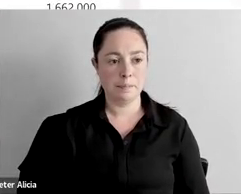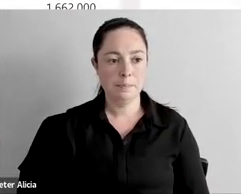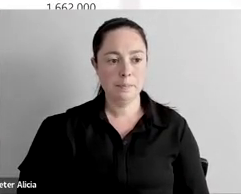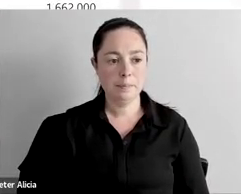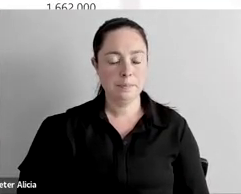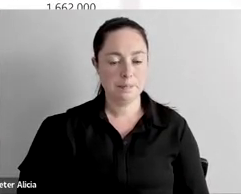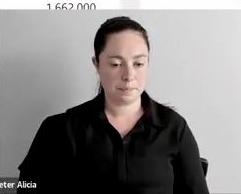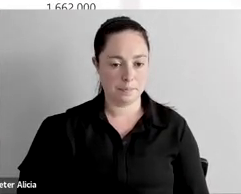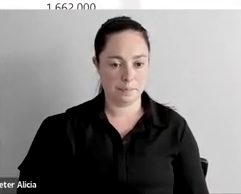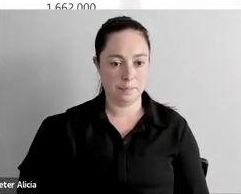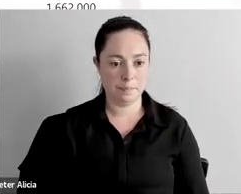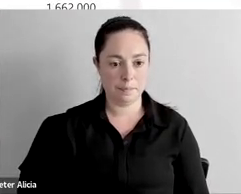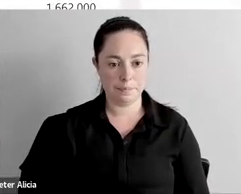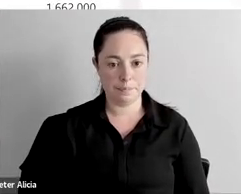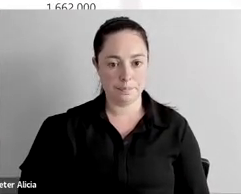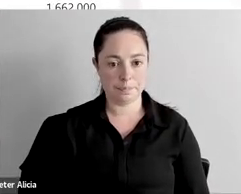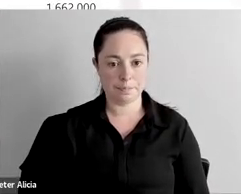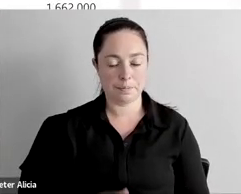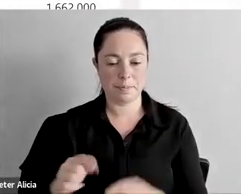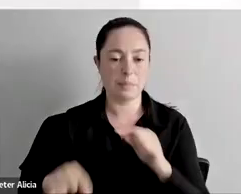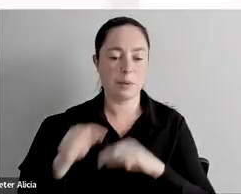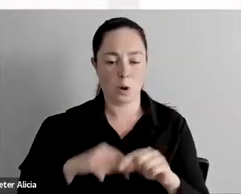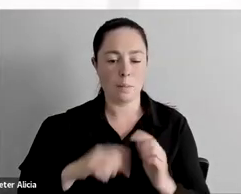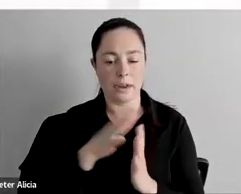I'm going to go back to graph because that is just